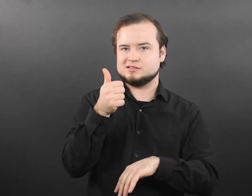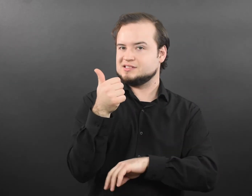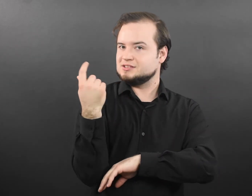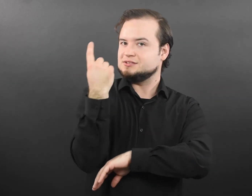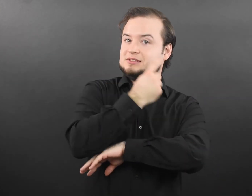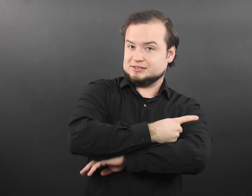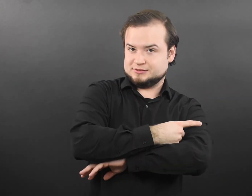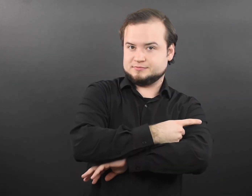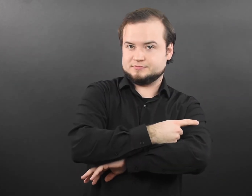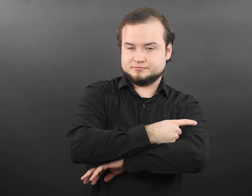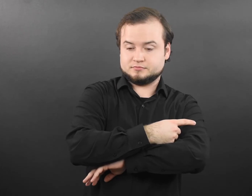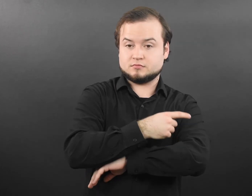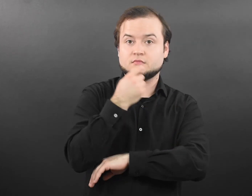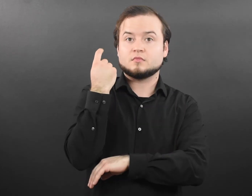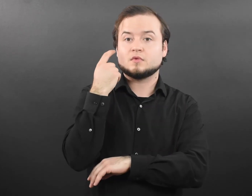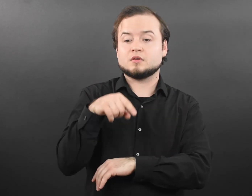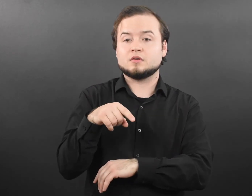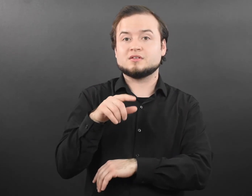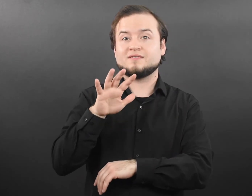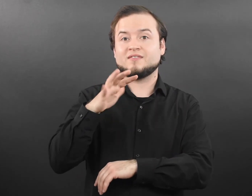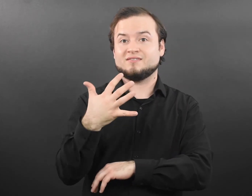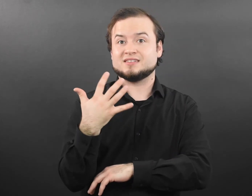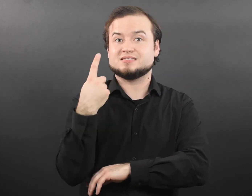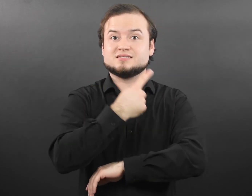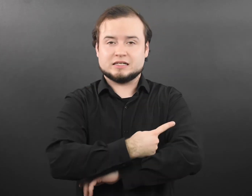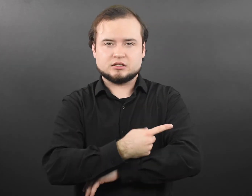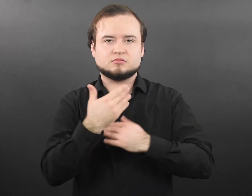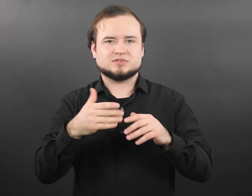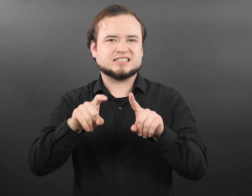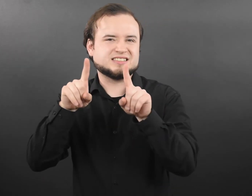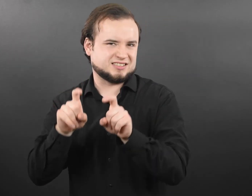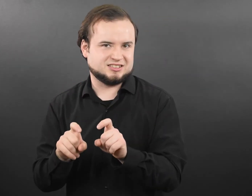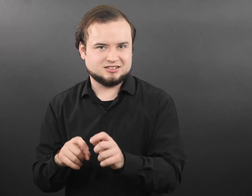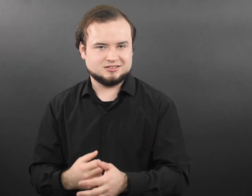Test on day five.